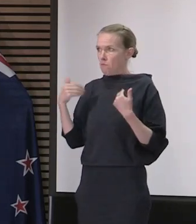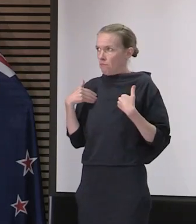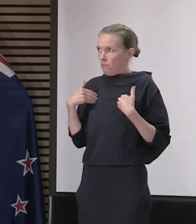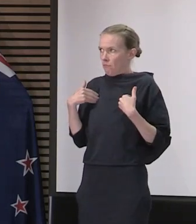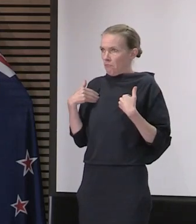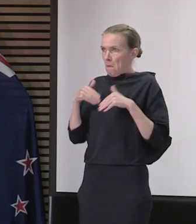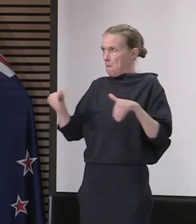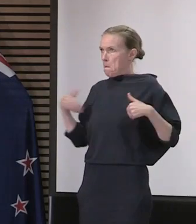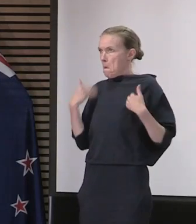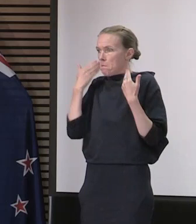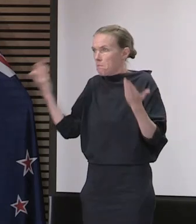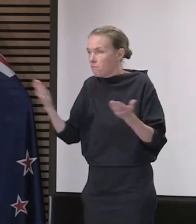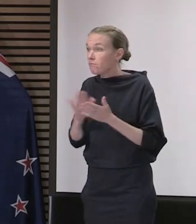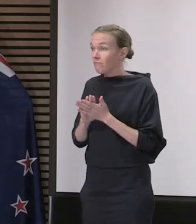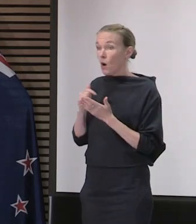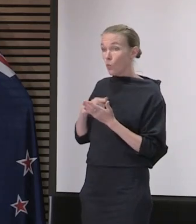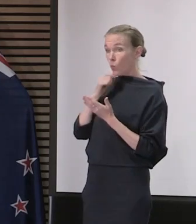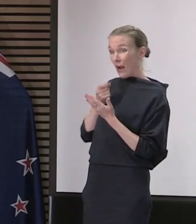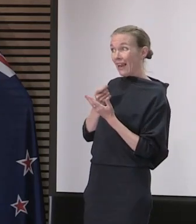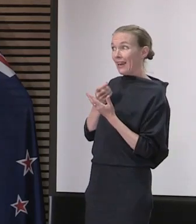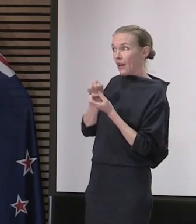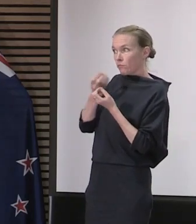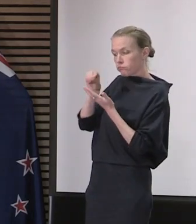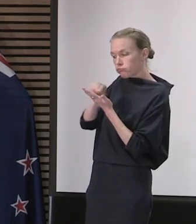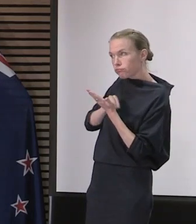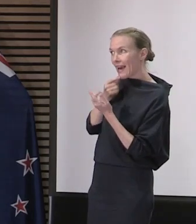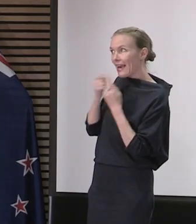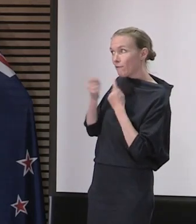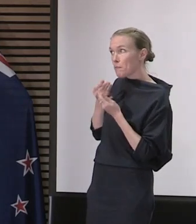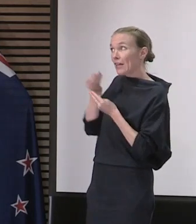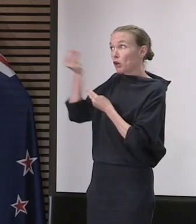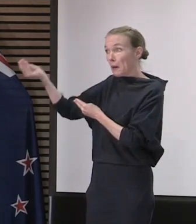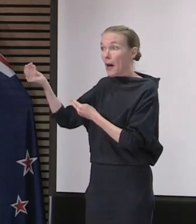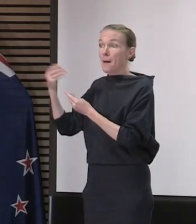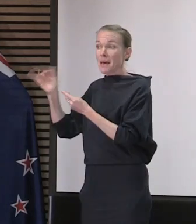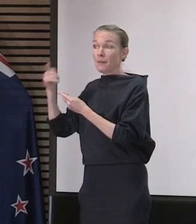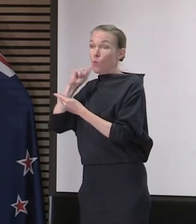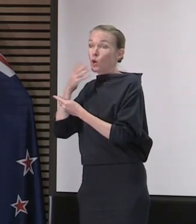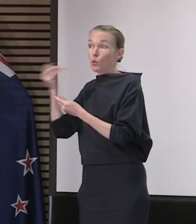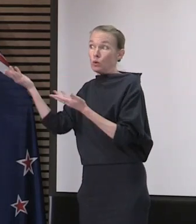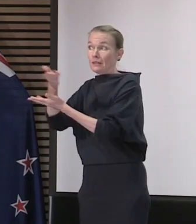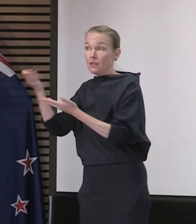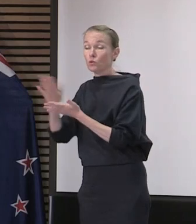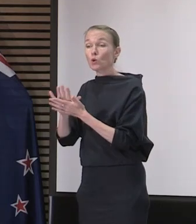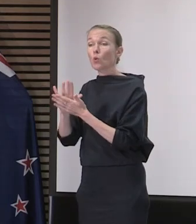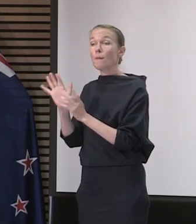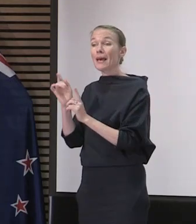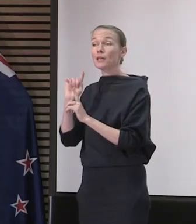counterpart. I am aware, and we have been providing advice